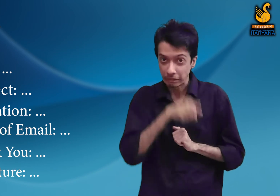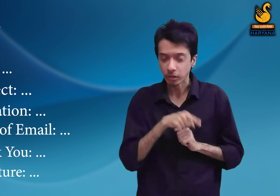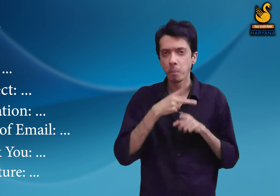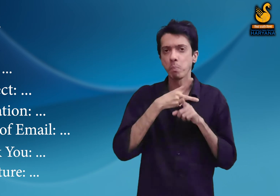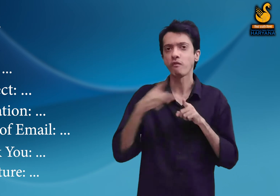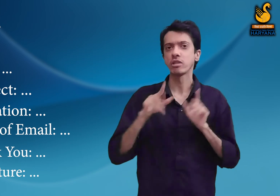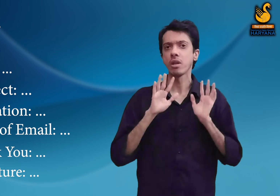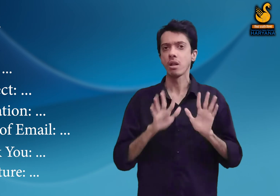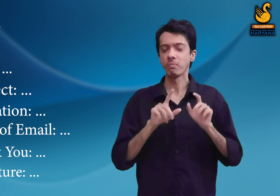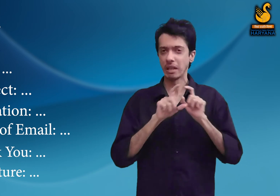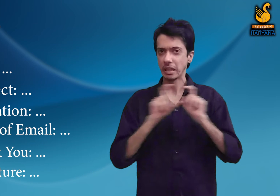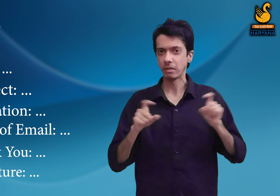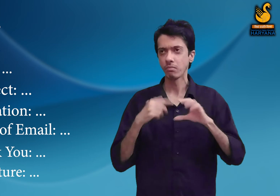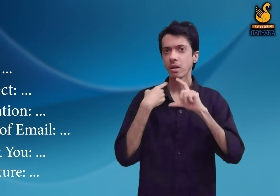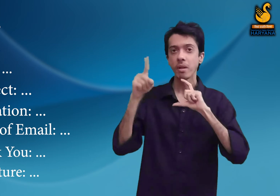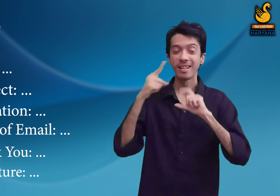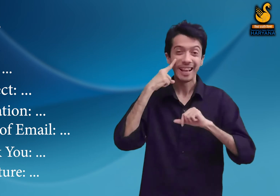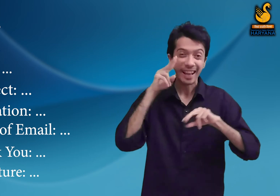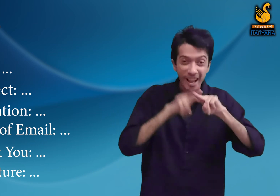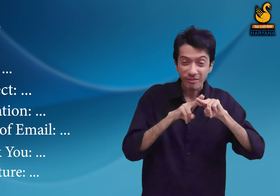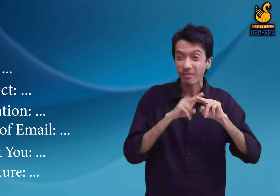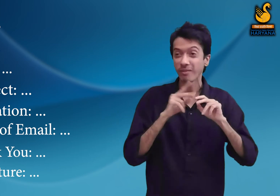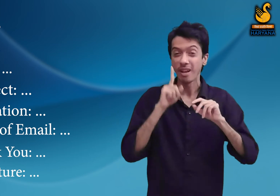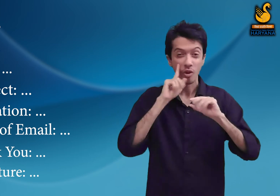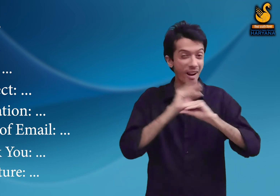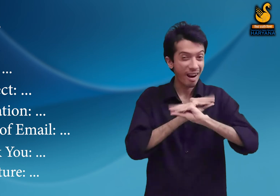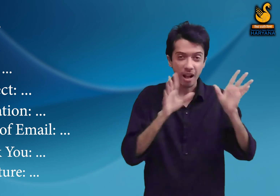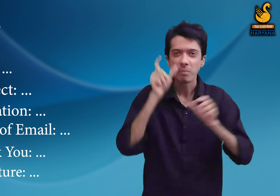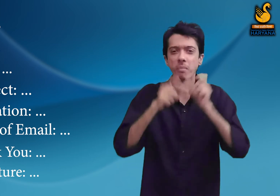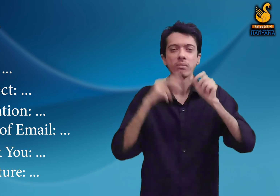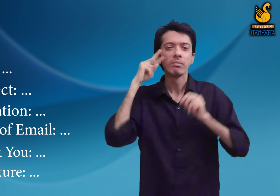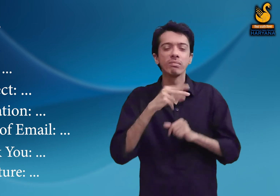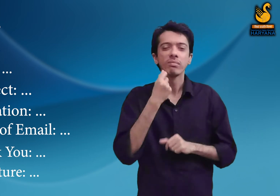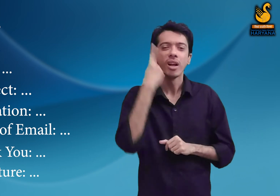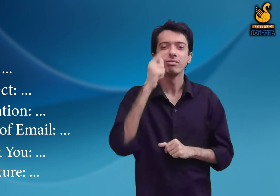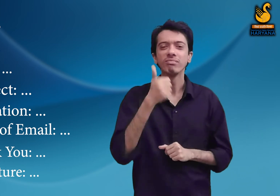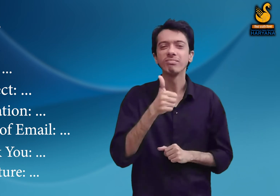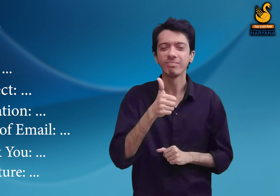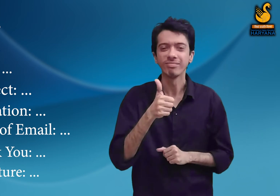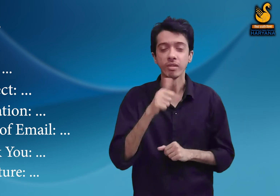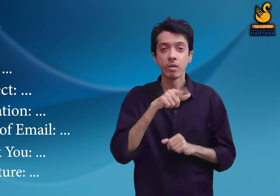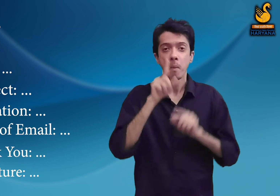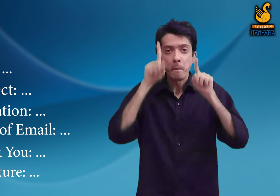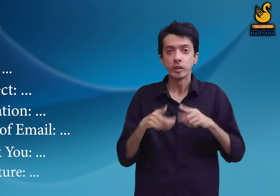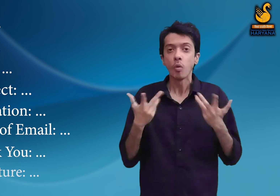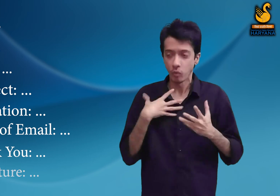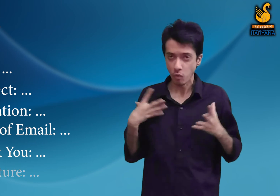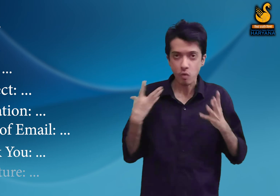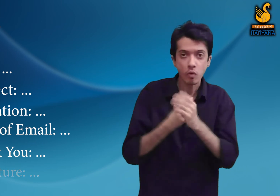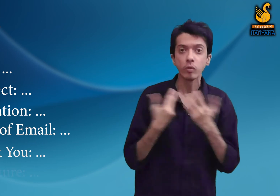This is the professional way of writing an email. If your email is not accurate, then people will not understand the information you want to share with them.